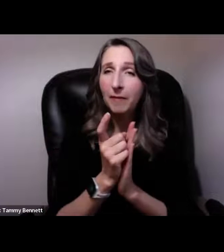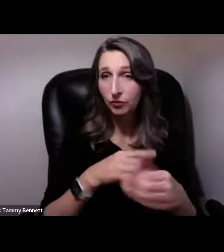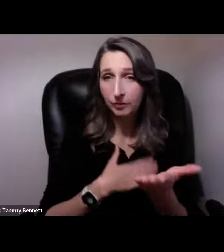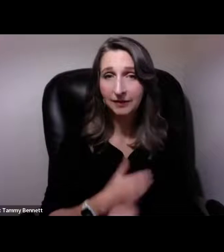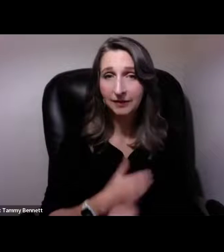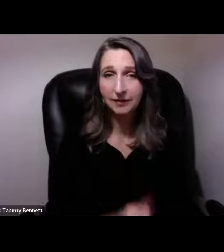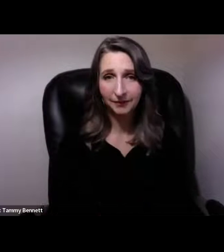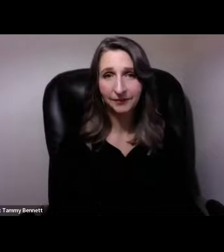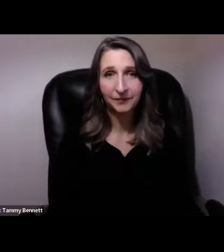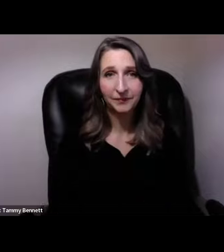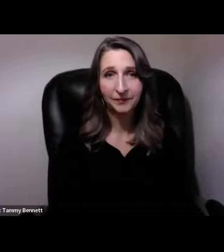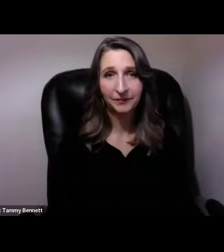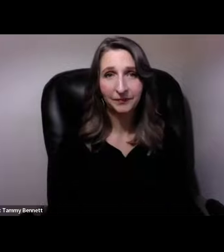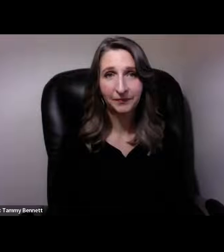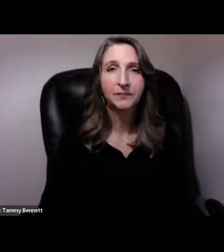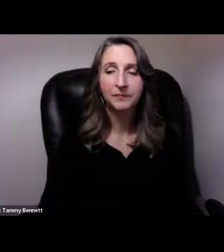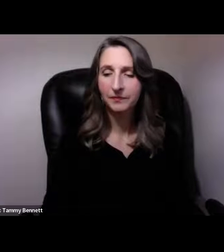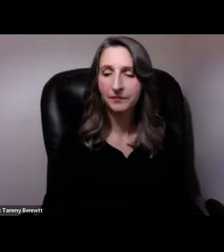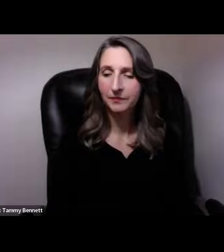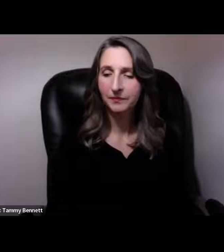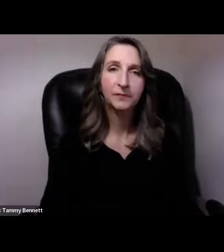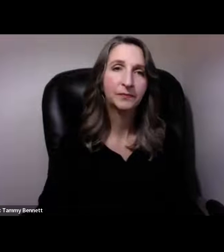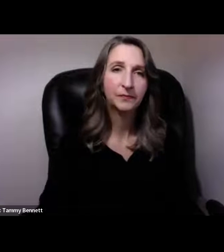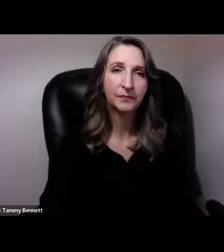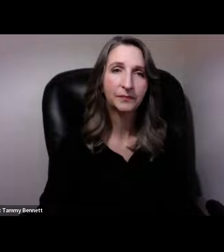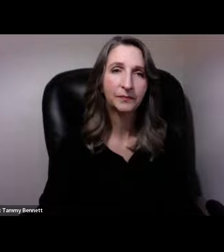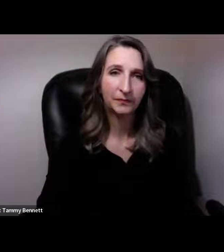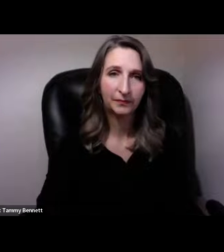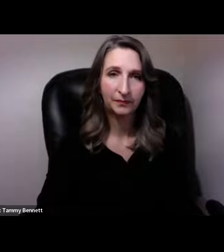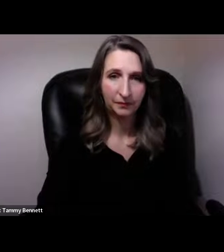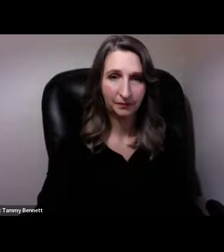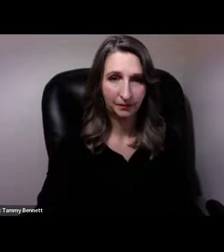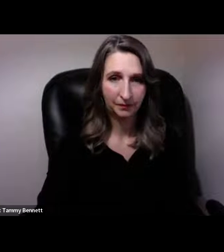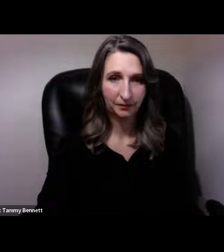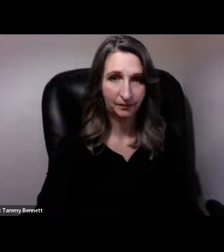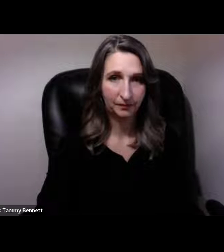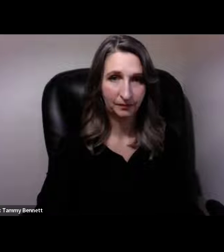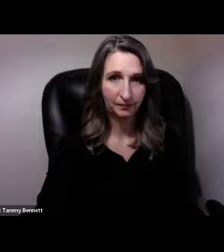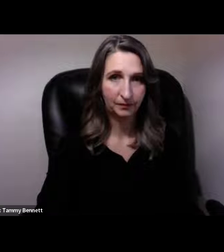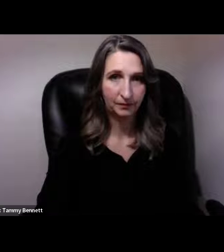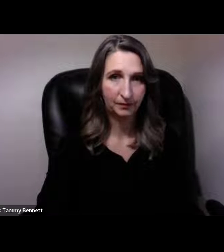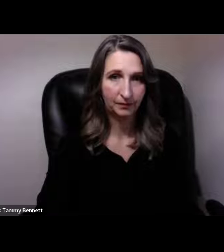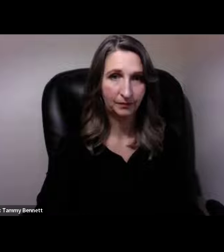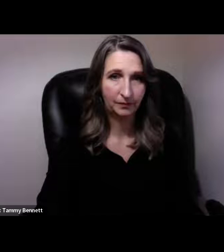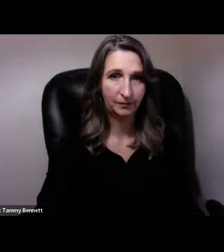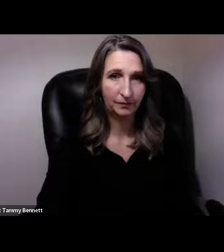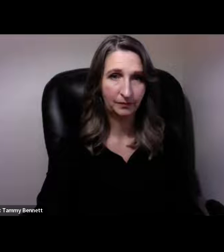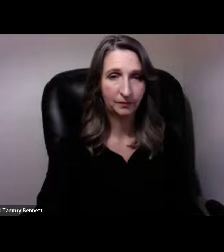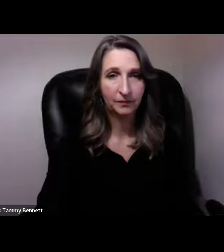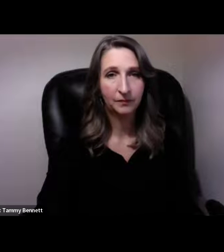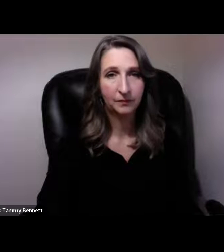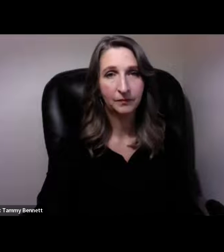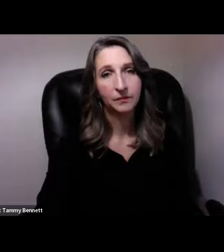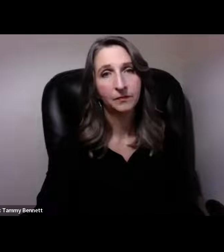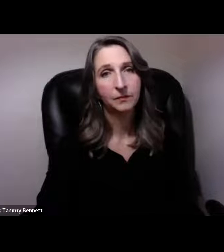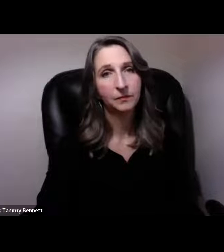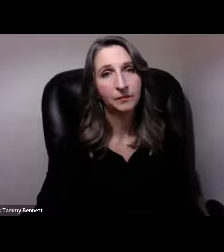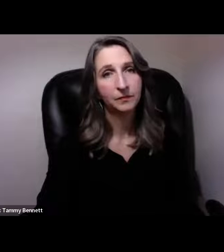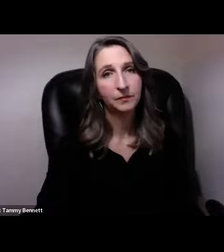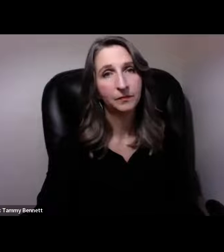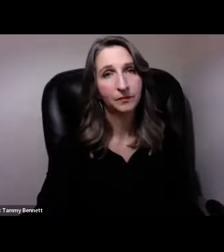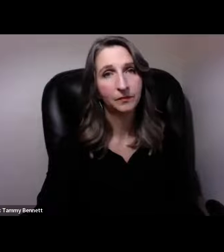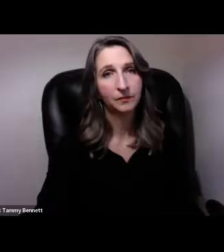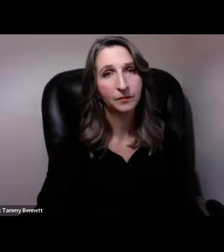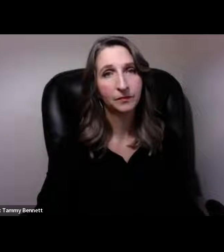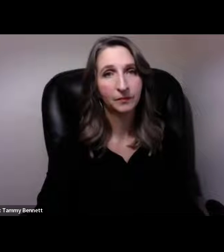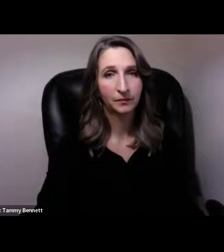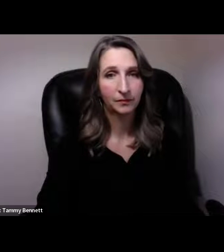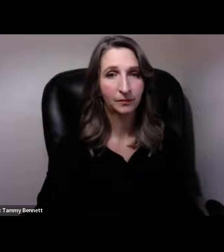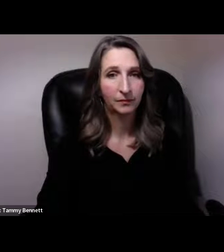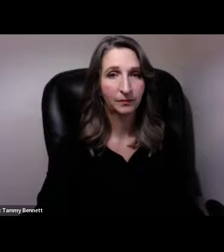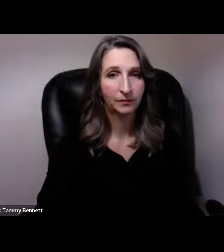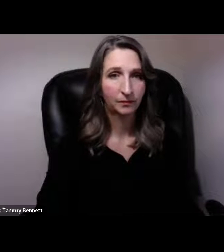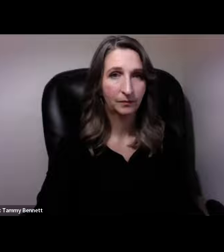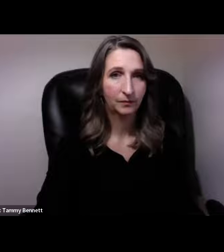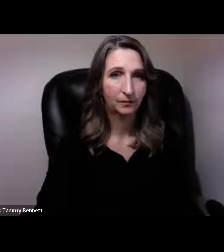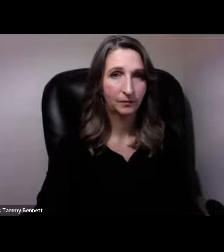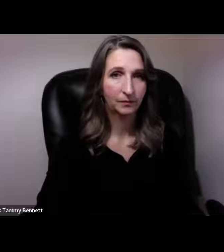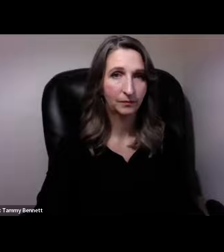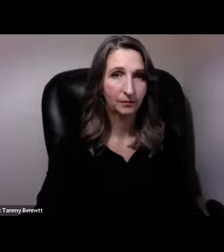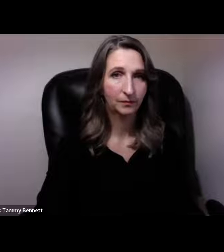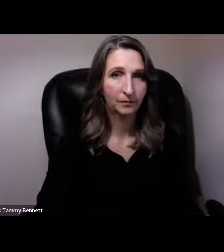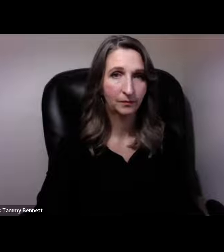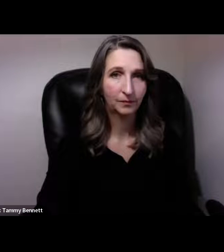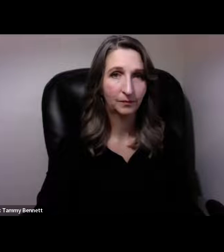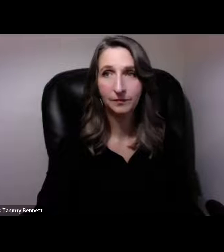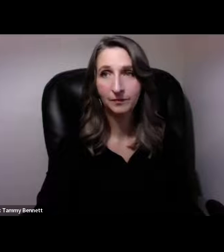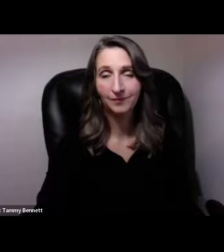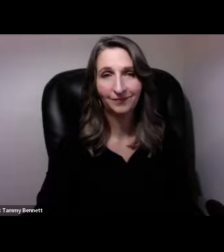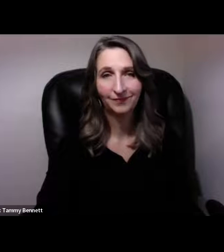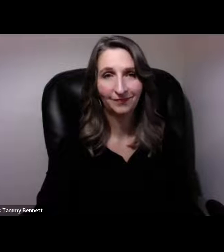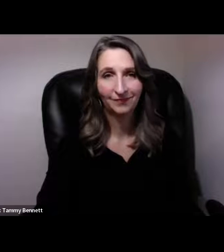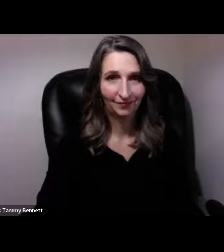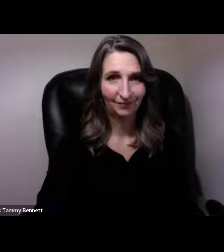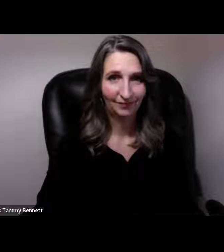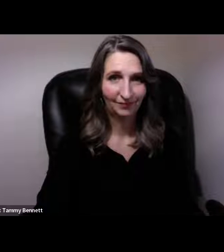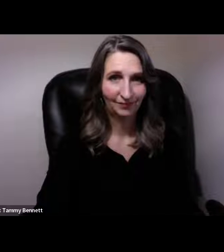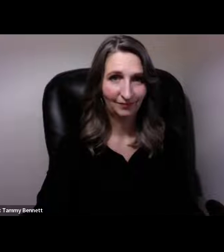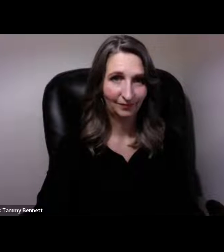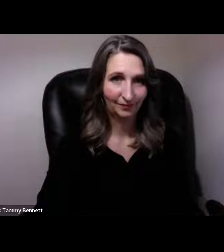Please.